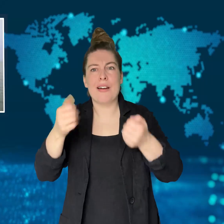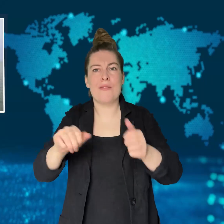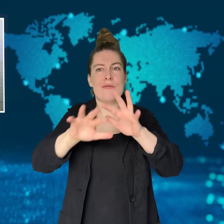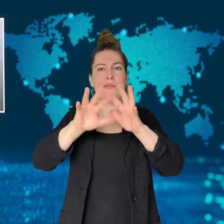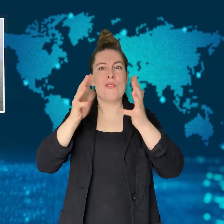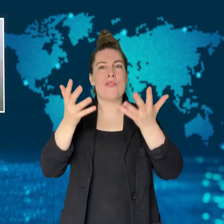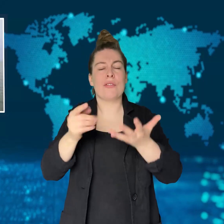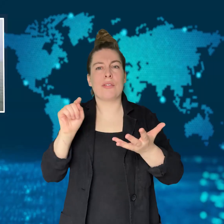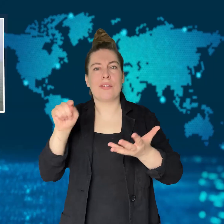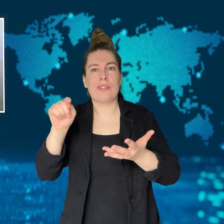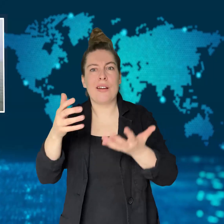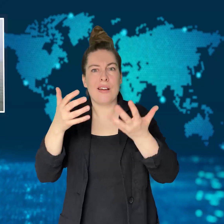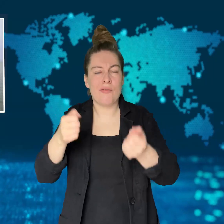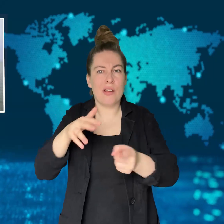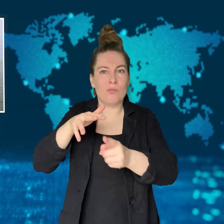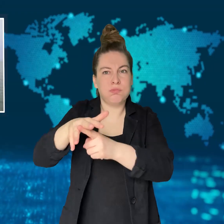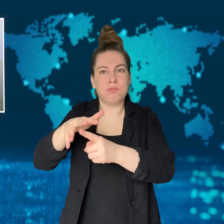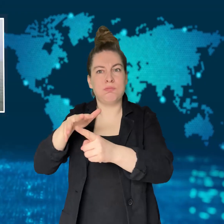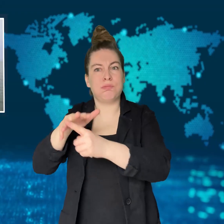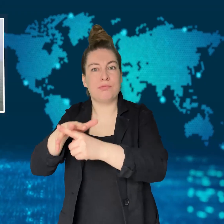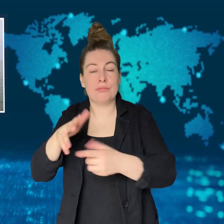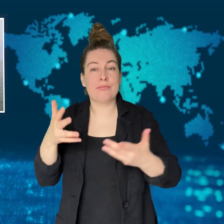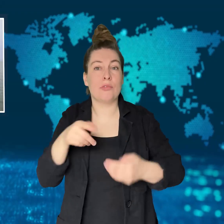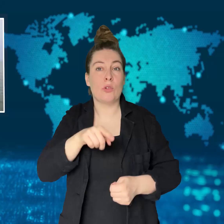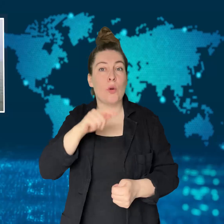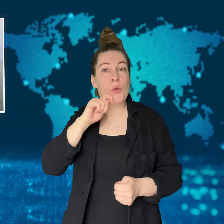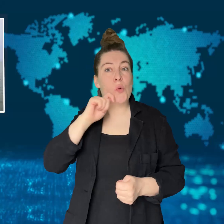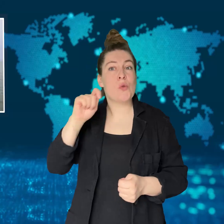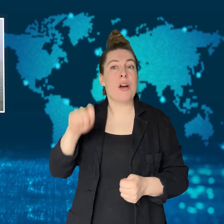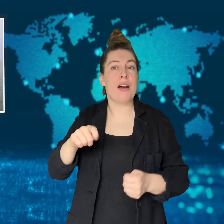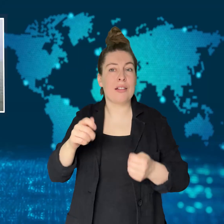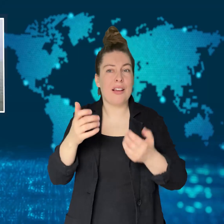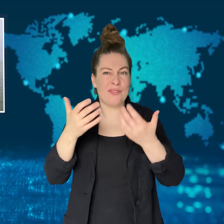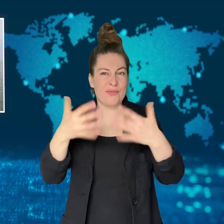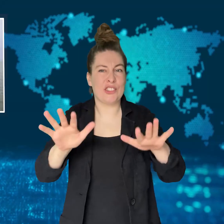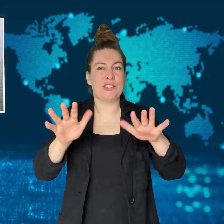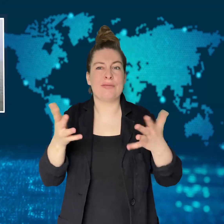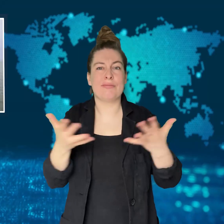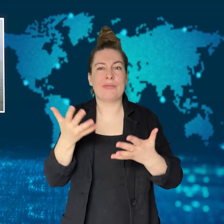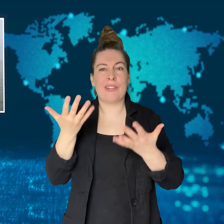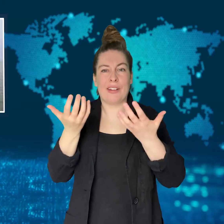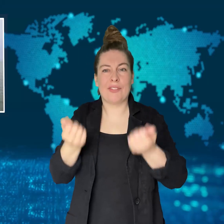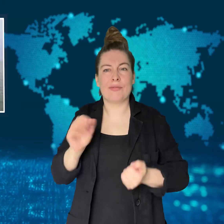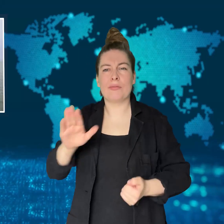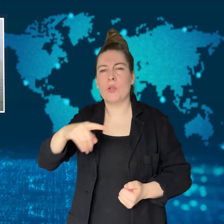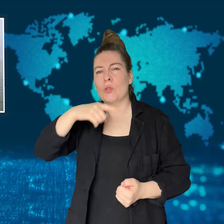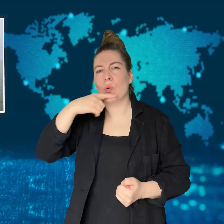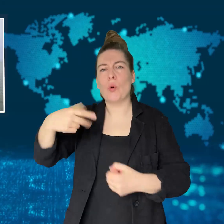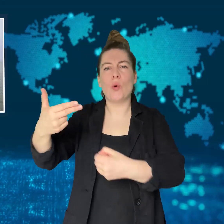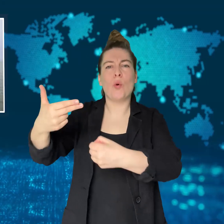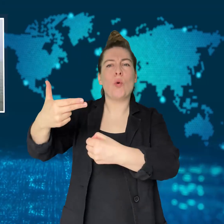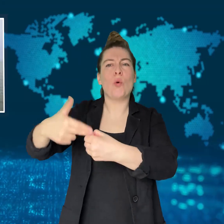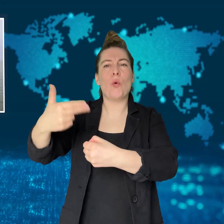The talks in Saudi Arabia are to resolve exactly what